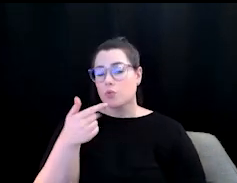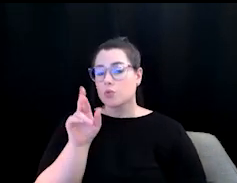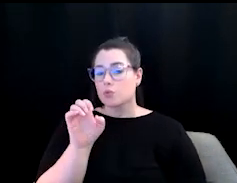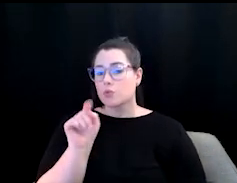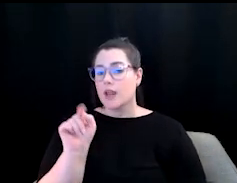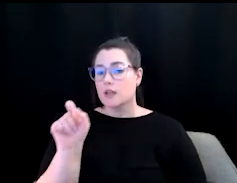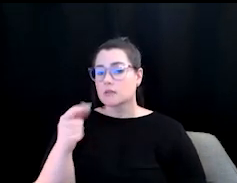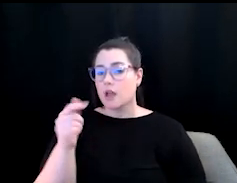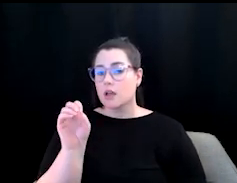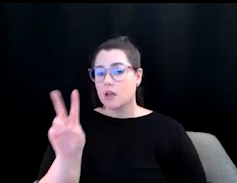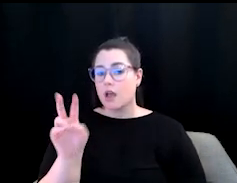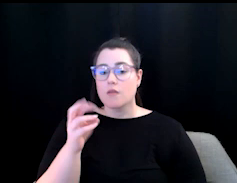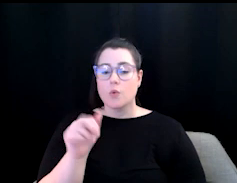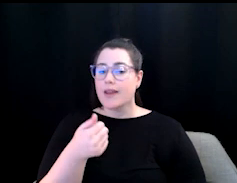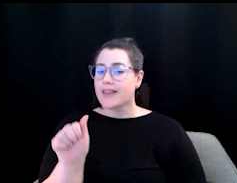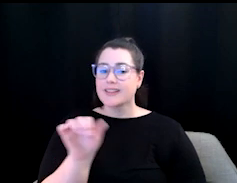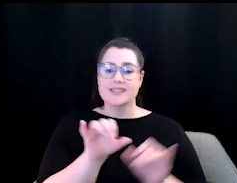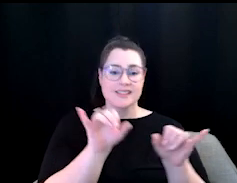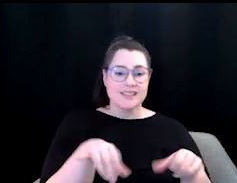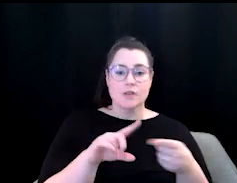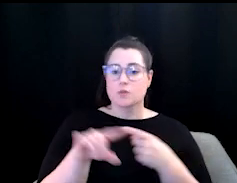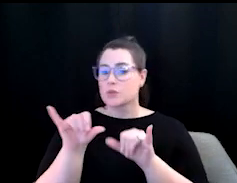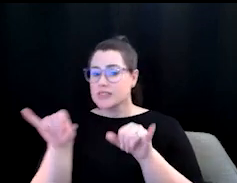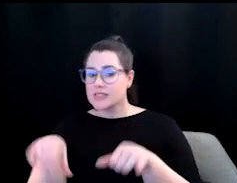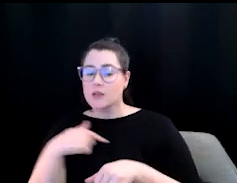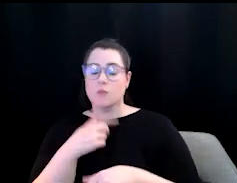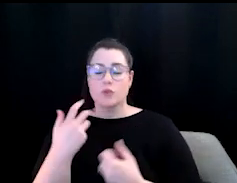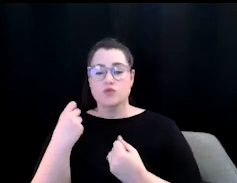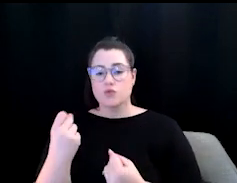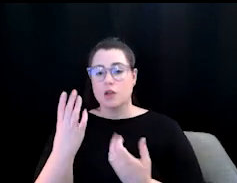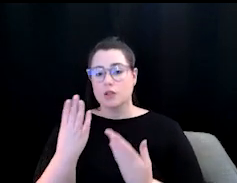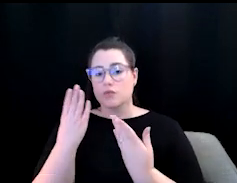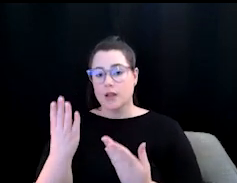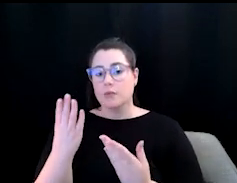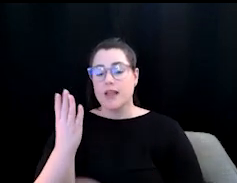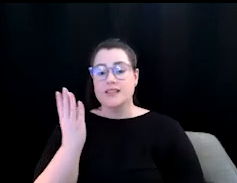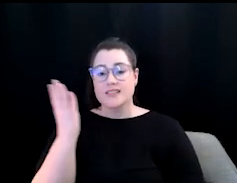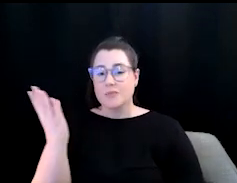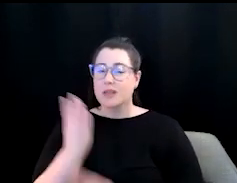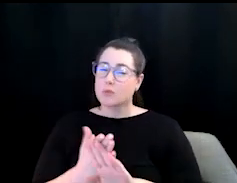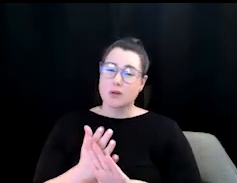of system-to-system, we highly recommend you submit this way in advance of the deadline.